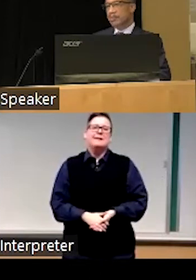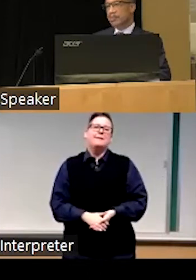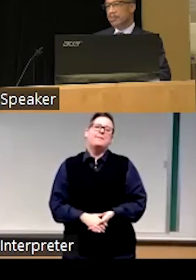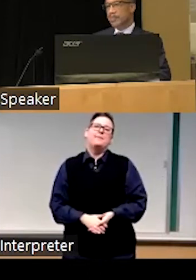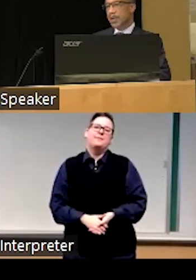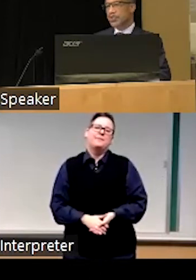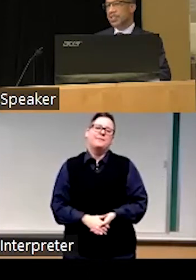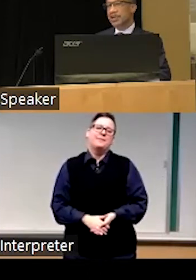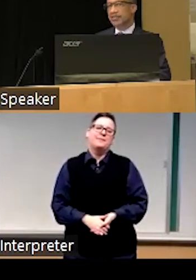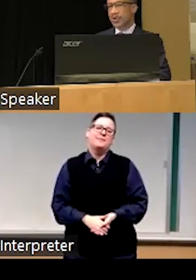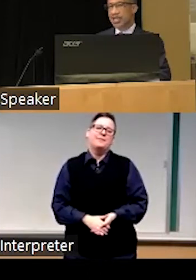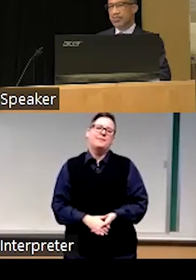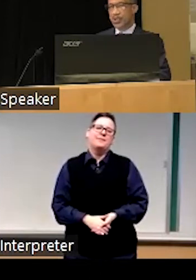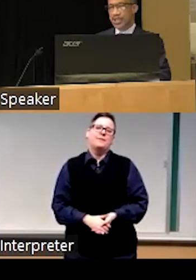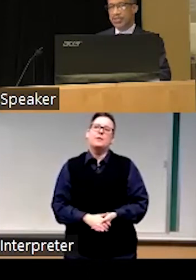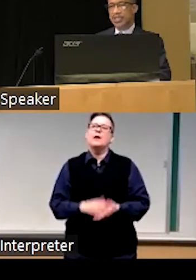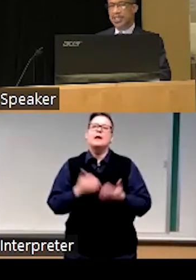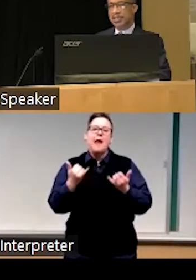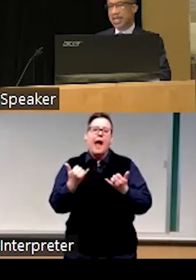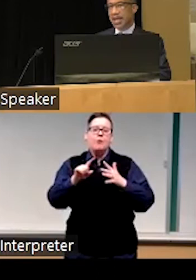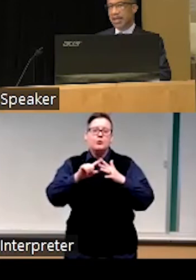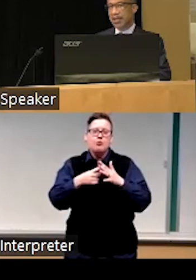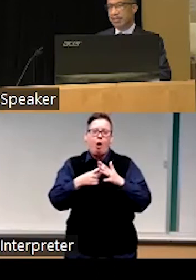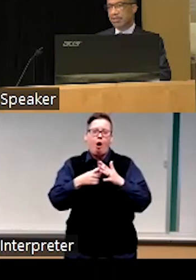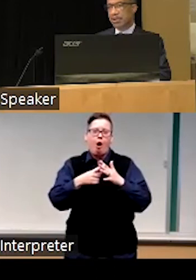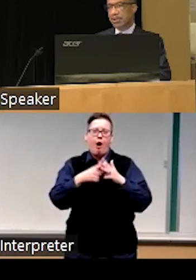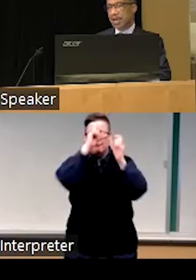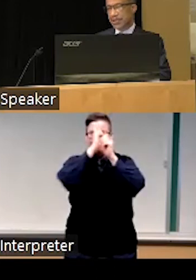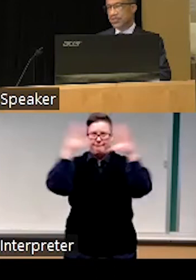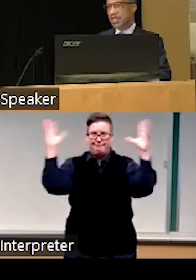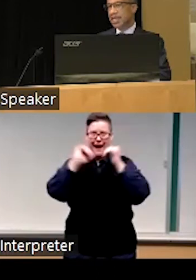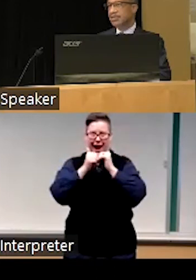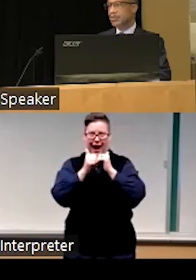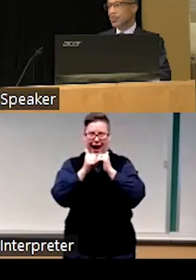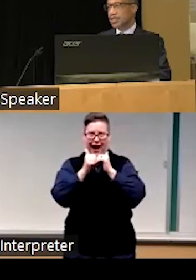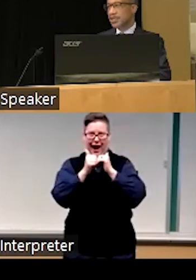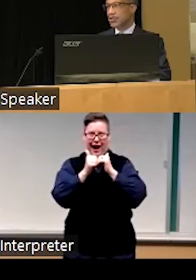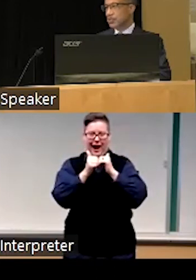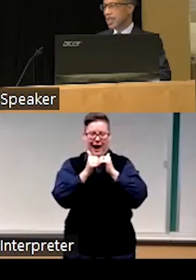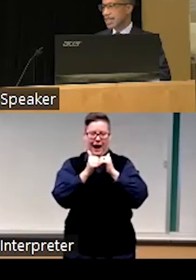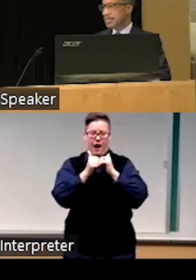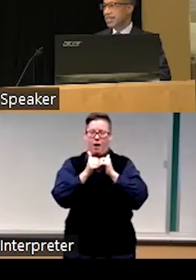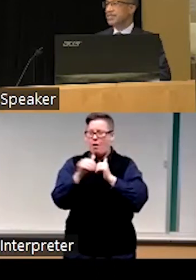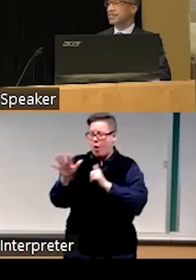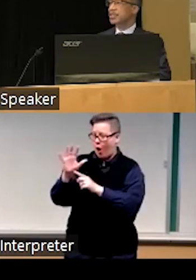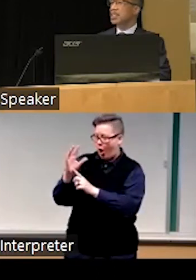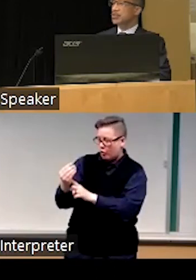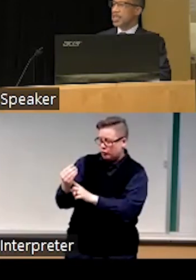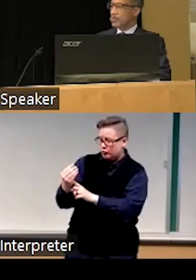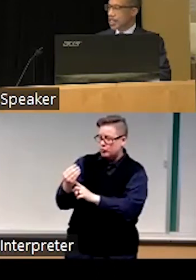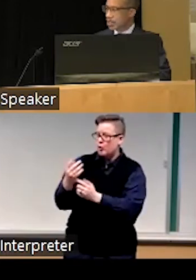um notion of trying to Bridge and ascertain one's cultural assets and trying to bring